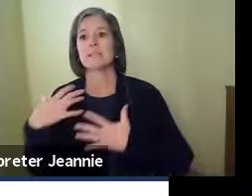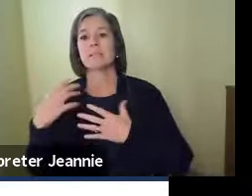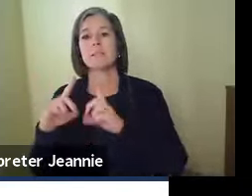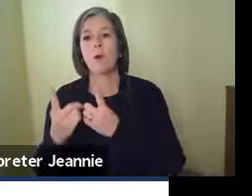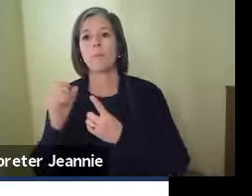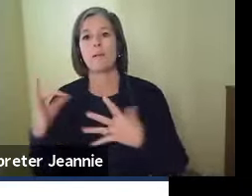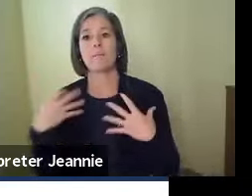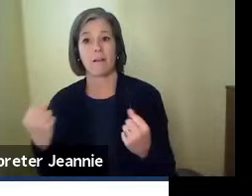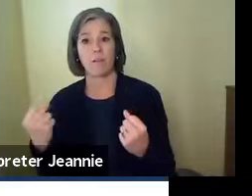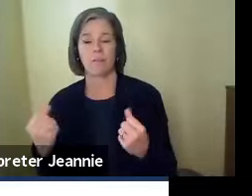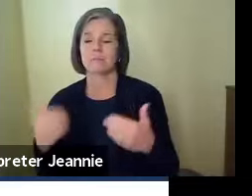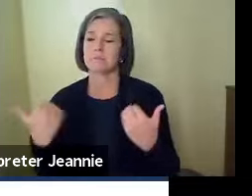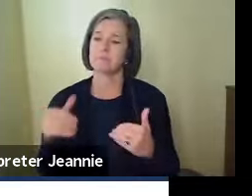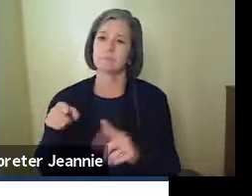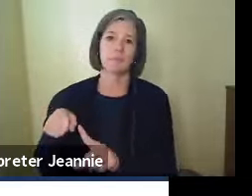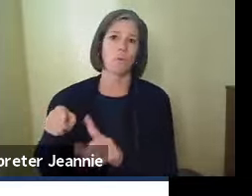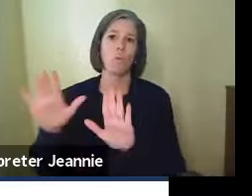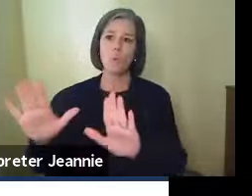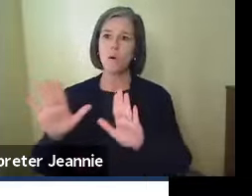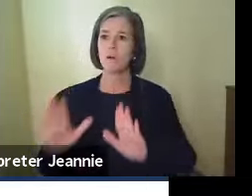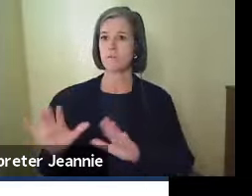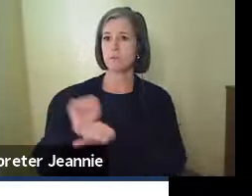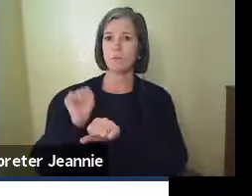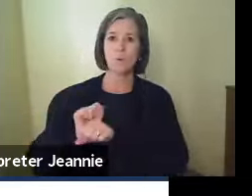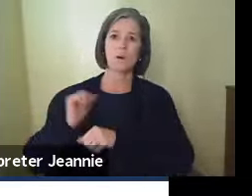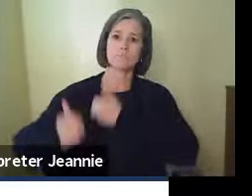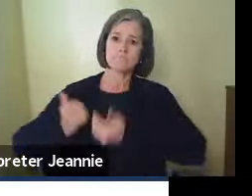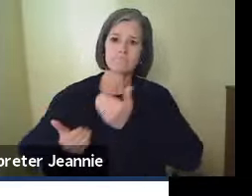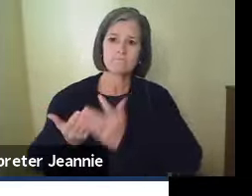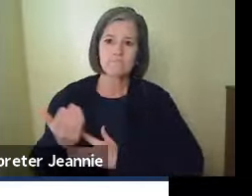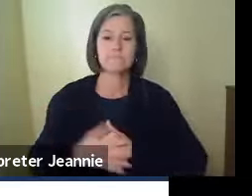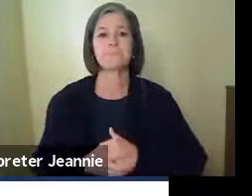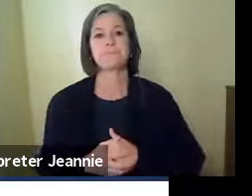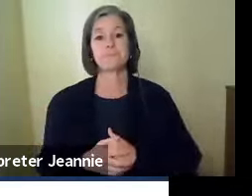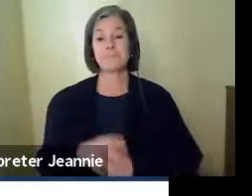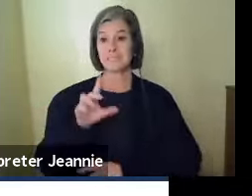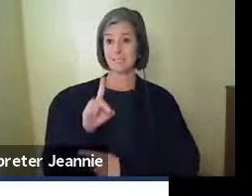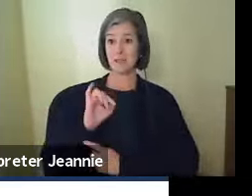wonderful to work with in this process. What DIDD is doing is basically